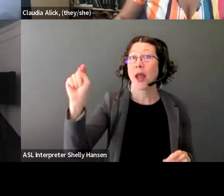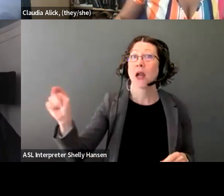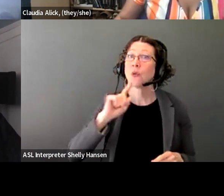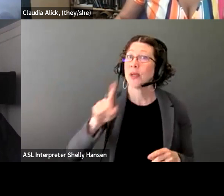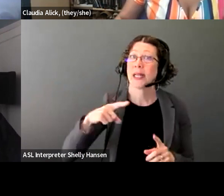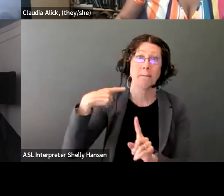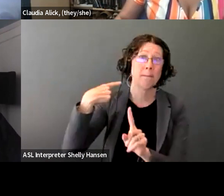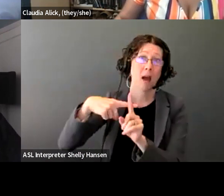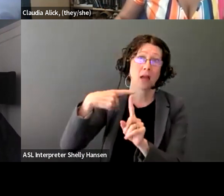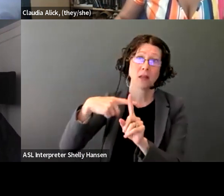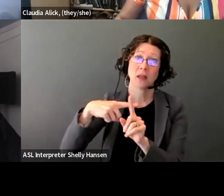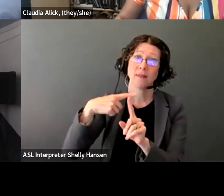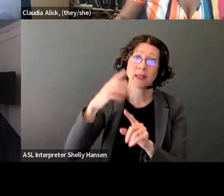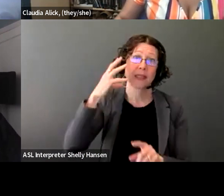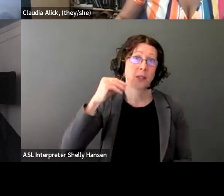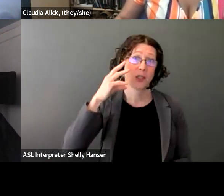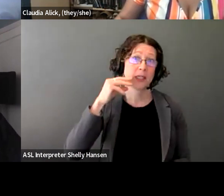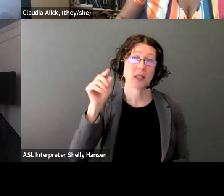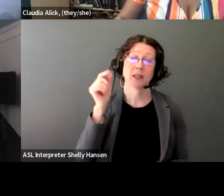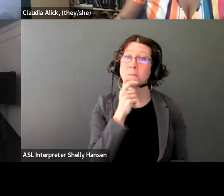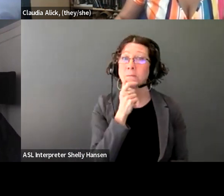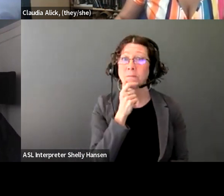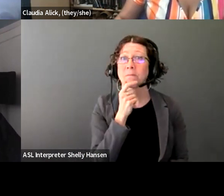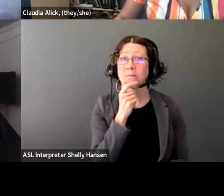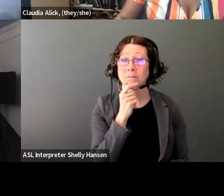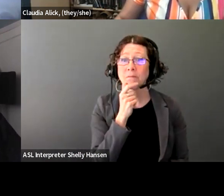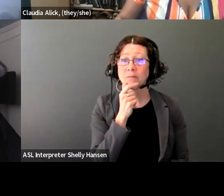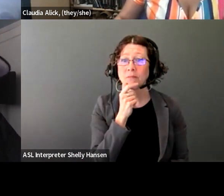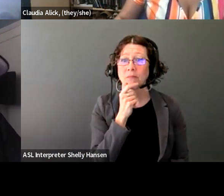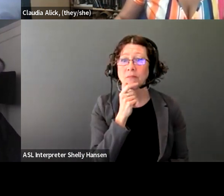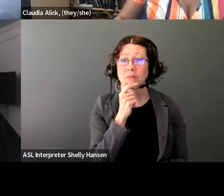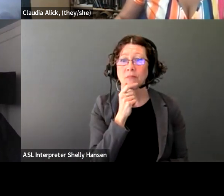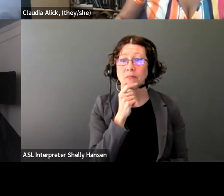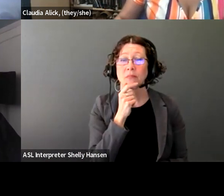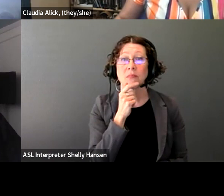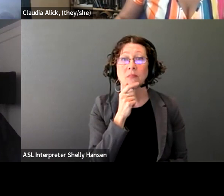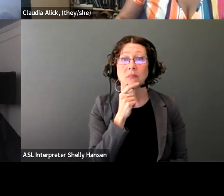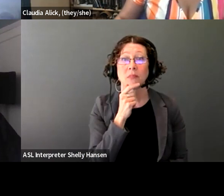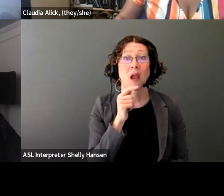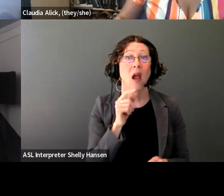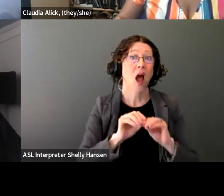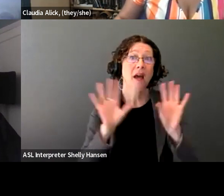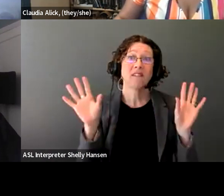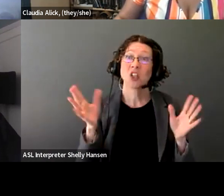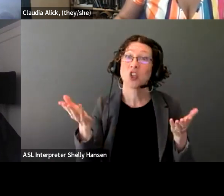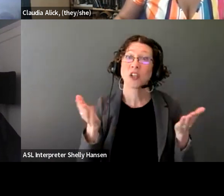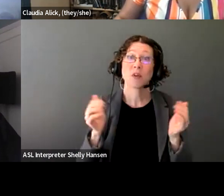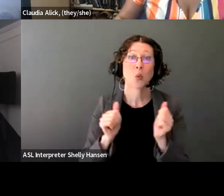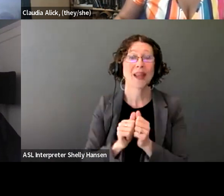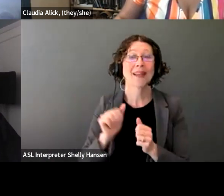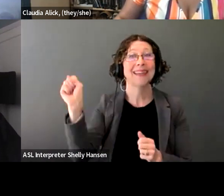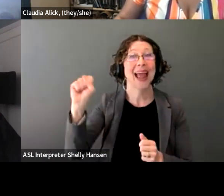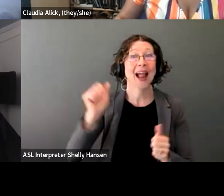I recently served with Seattle Theatre Group, community advisory group.